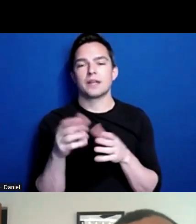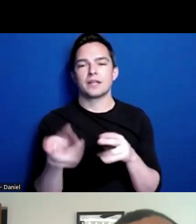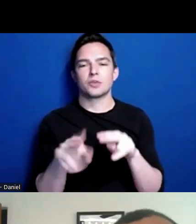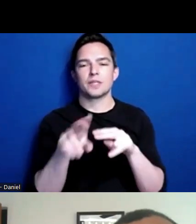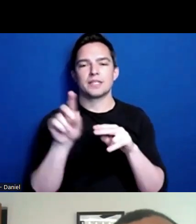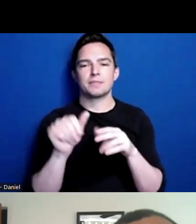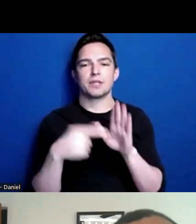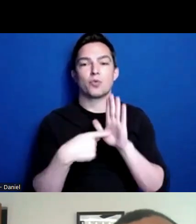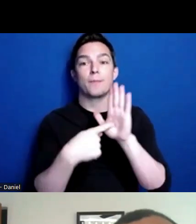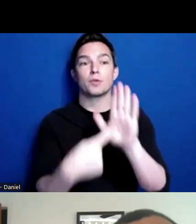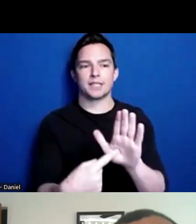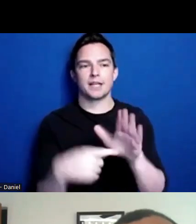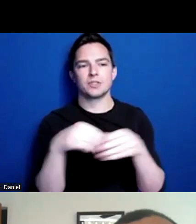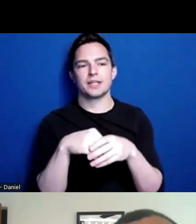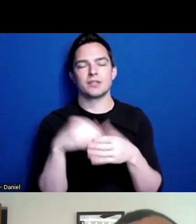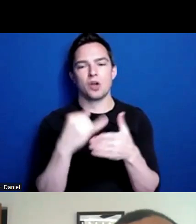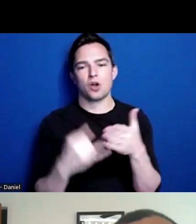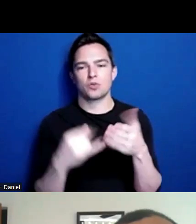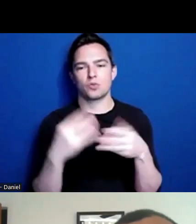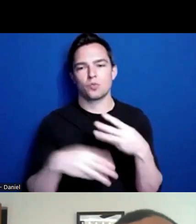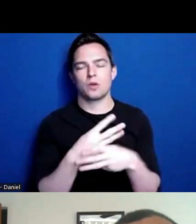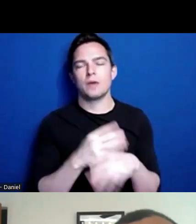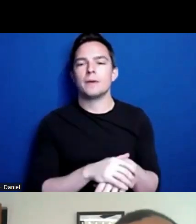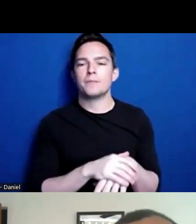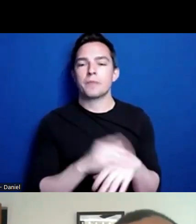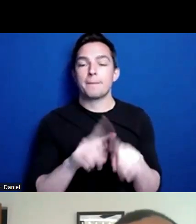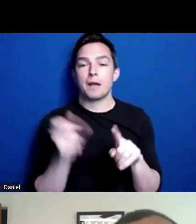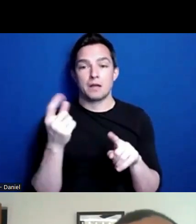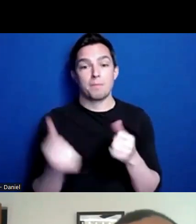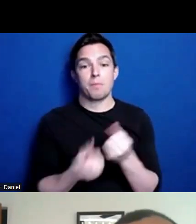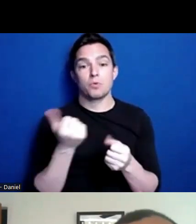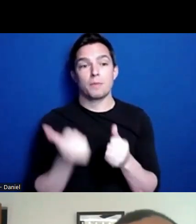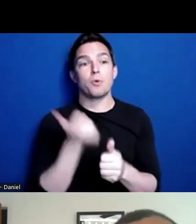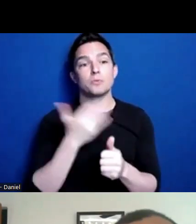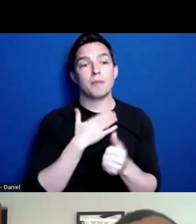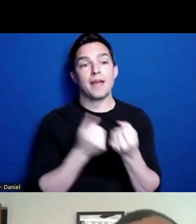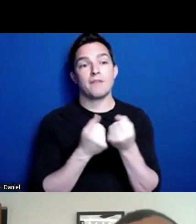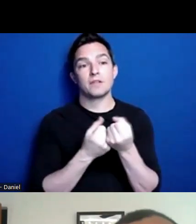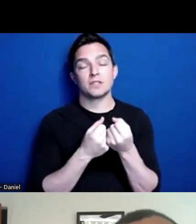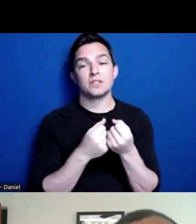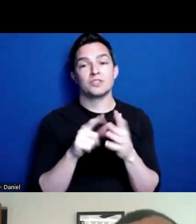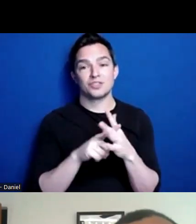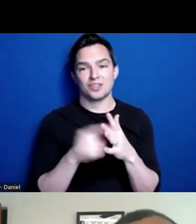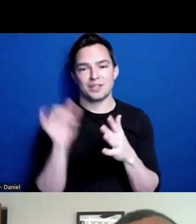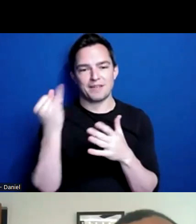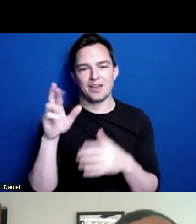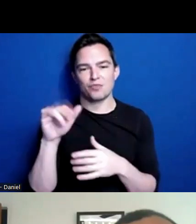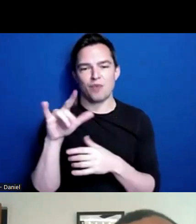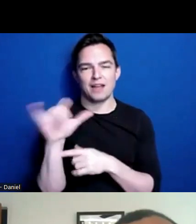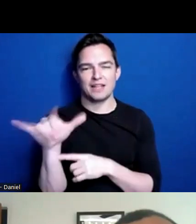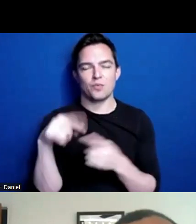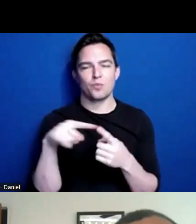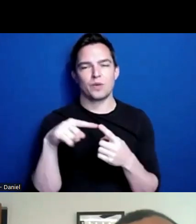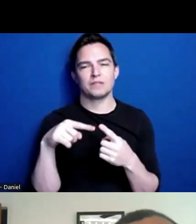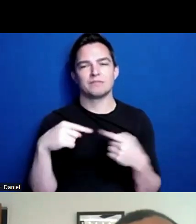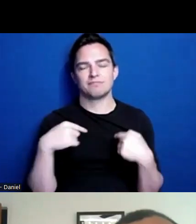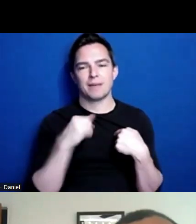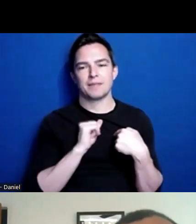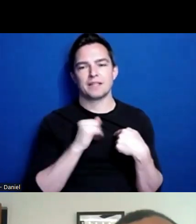in the arts. But most of my advocacy really started similar to Riley when I was in school.